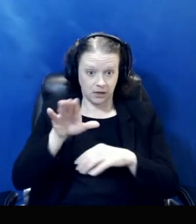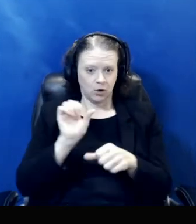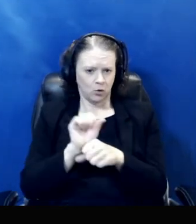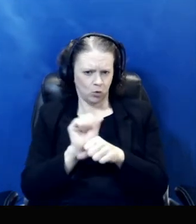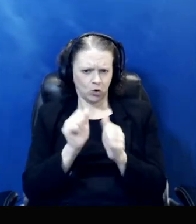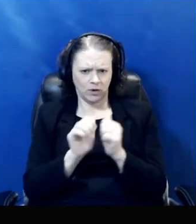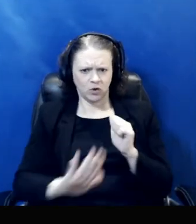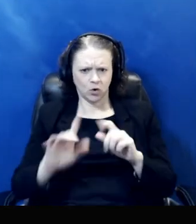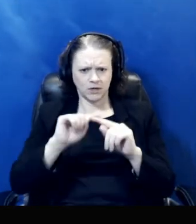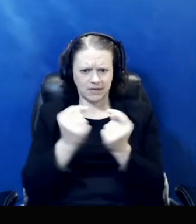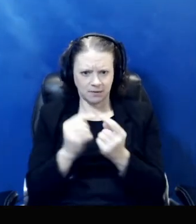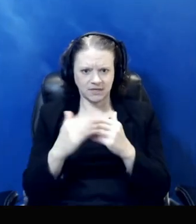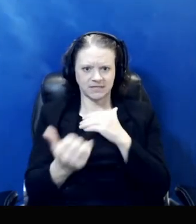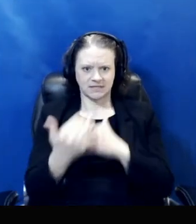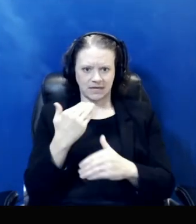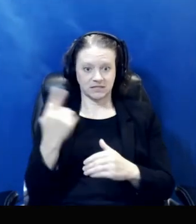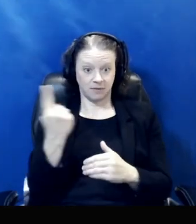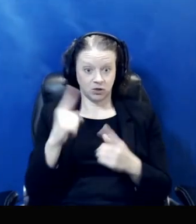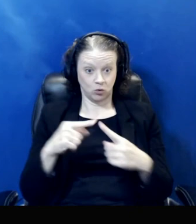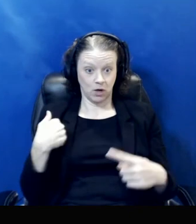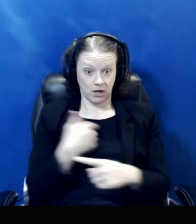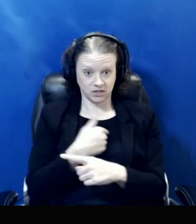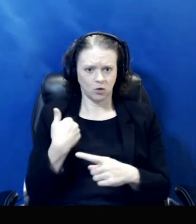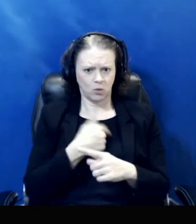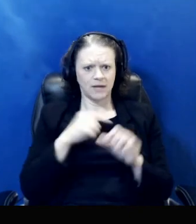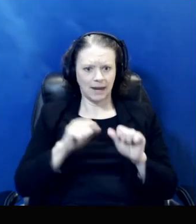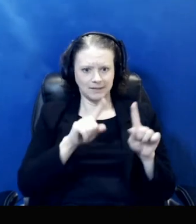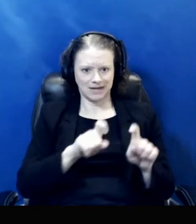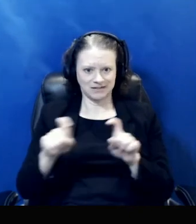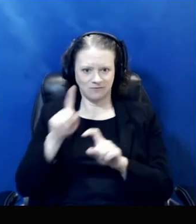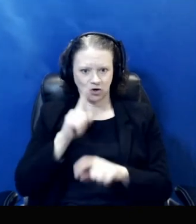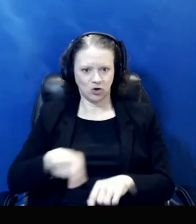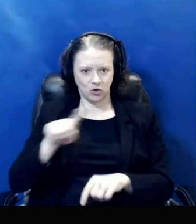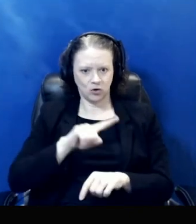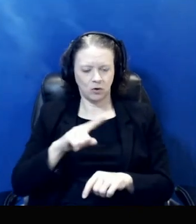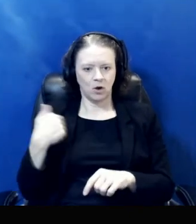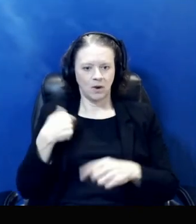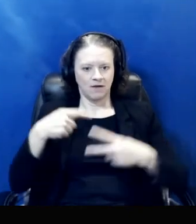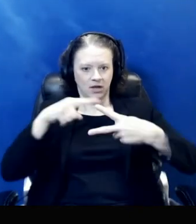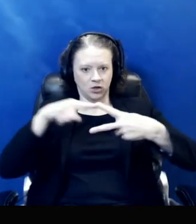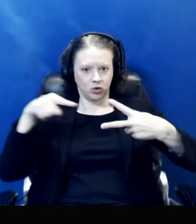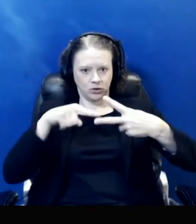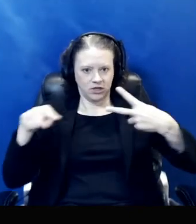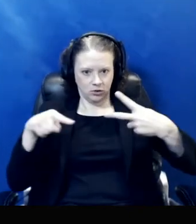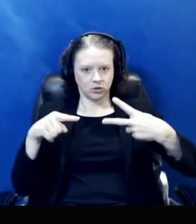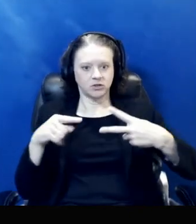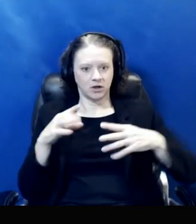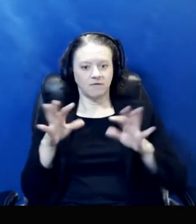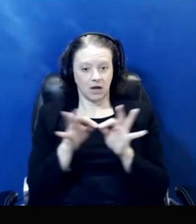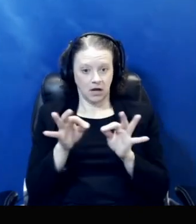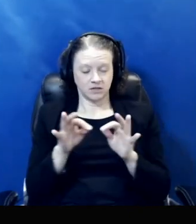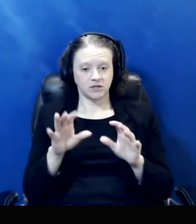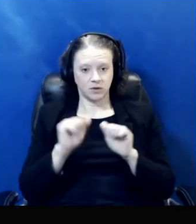get us something that we'll be able to test for you. We have two tiers of costs that you can get in contact with us to find out about,